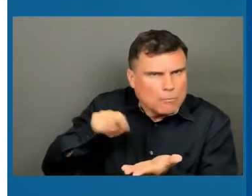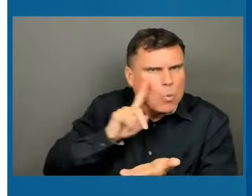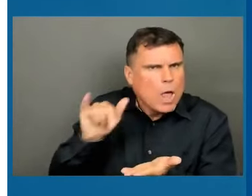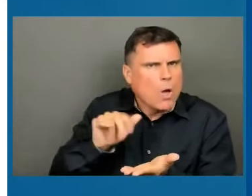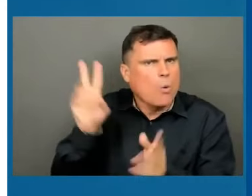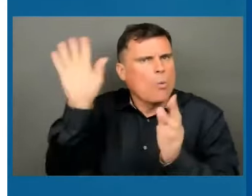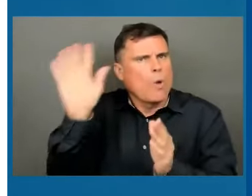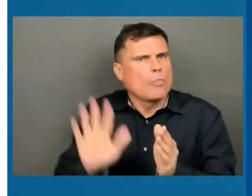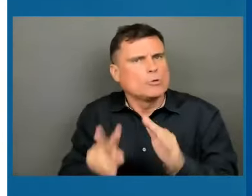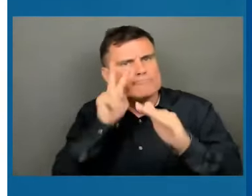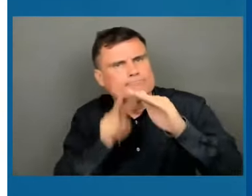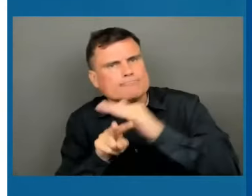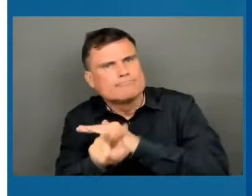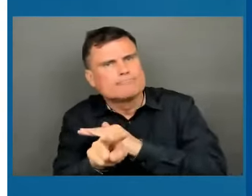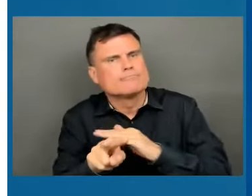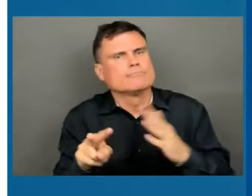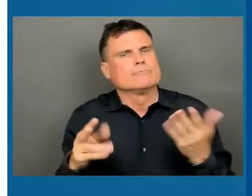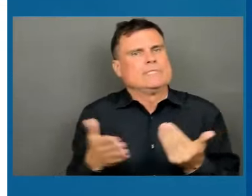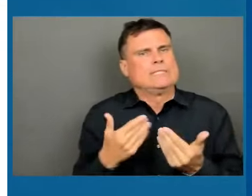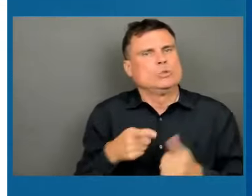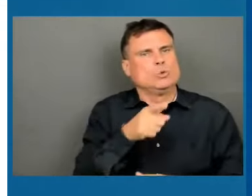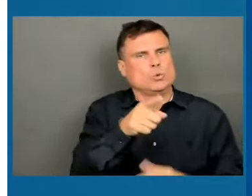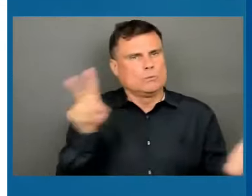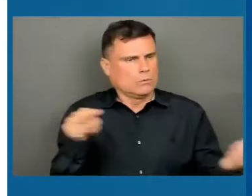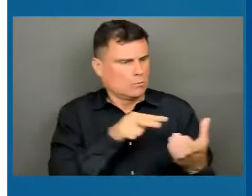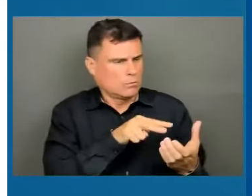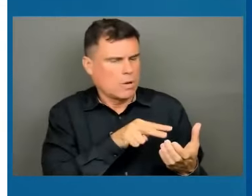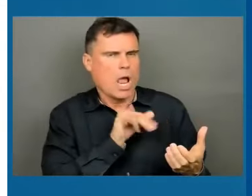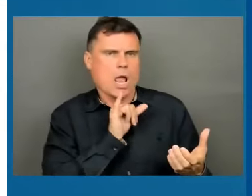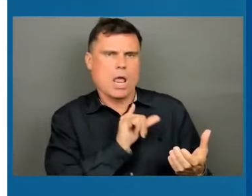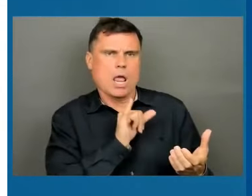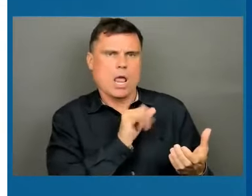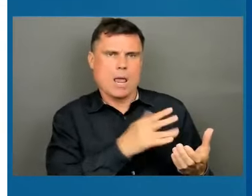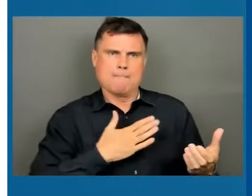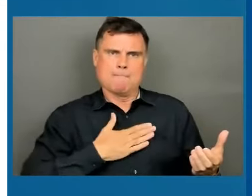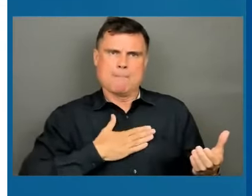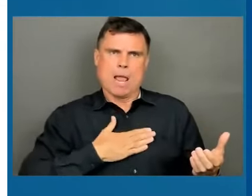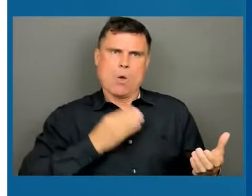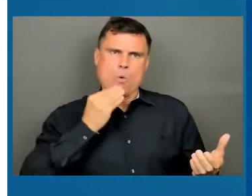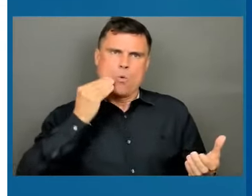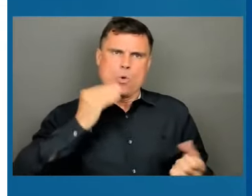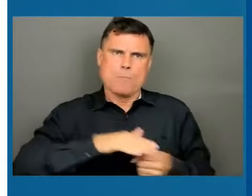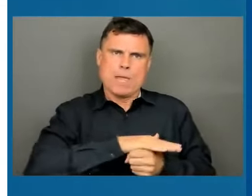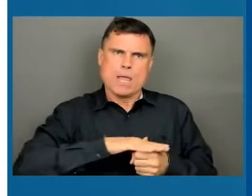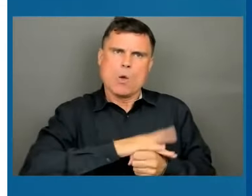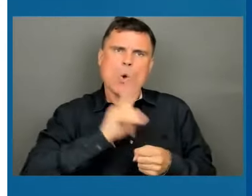dealing with high con investigative or thunderstorm activity in your neck of the woods that could hava an